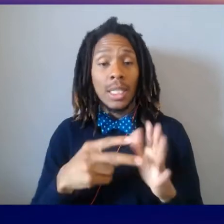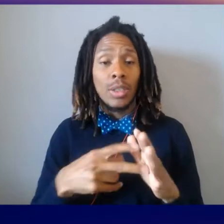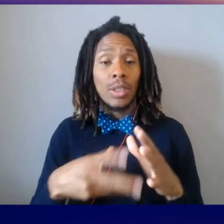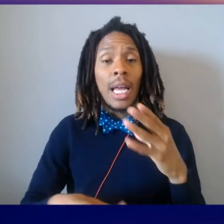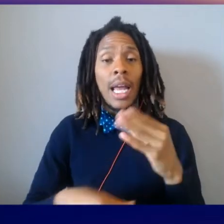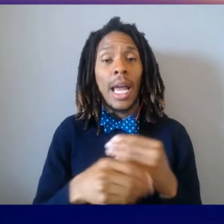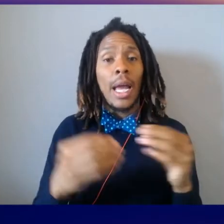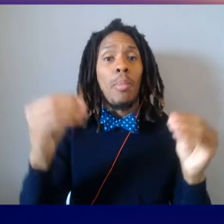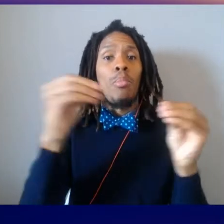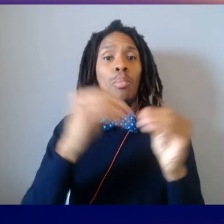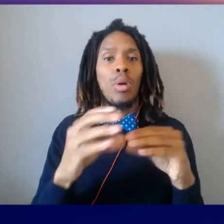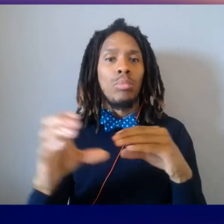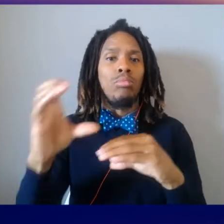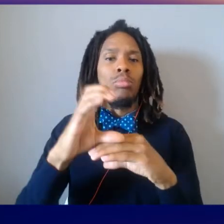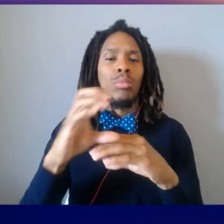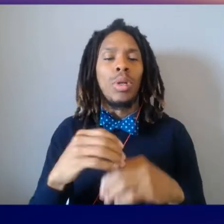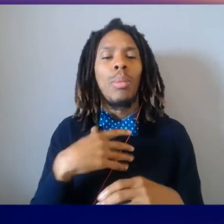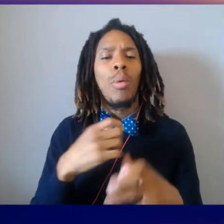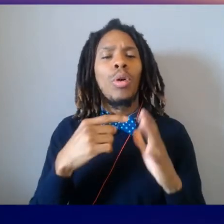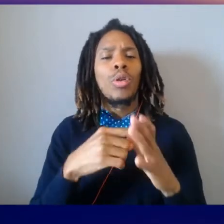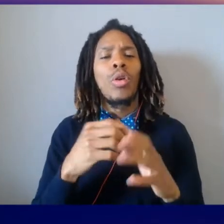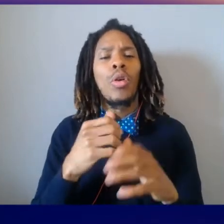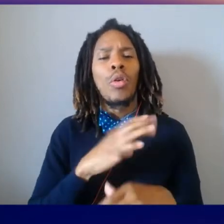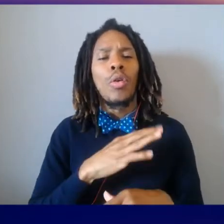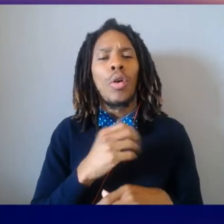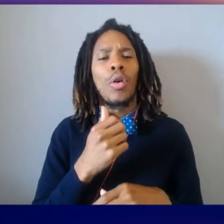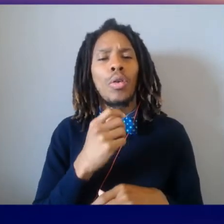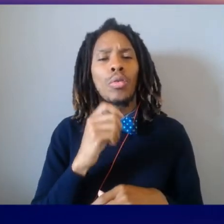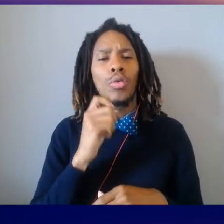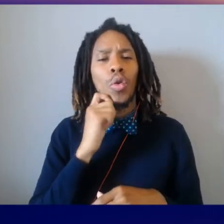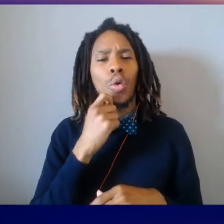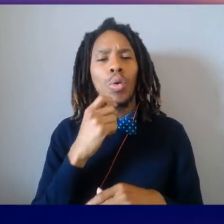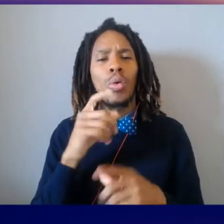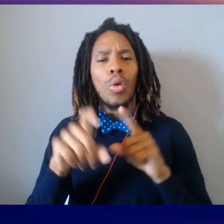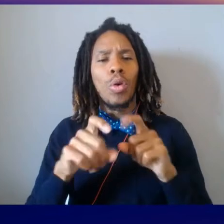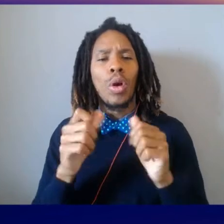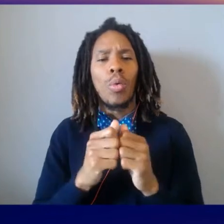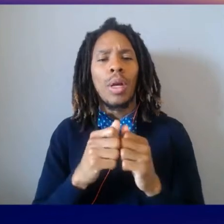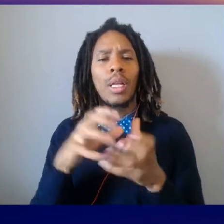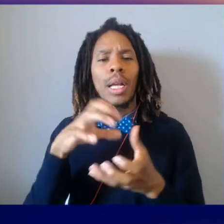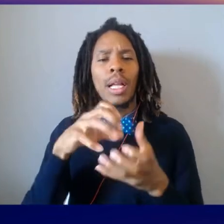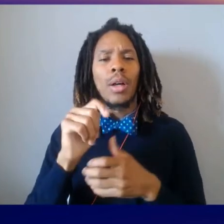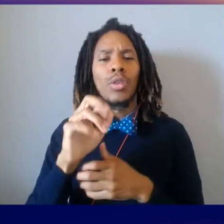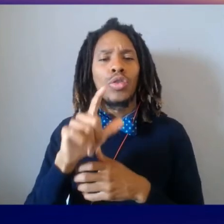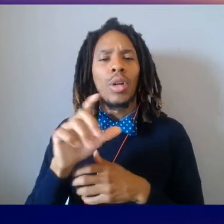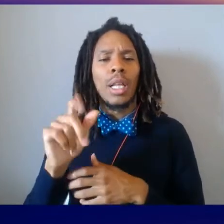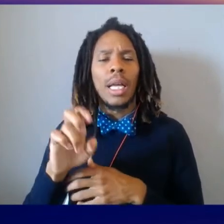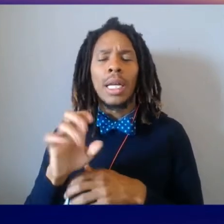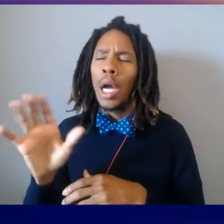But I wanted to show you a few other cool queries that you can do with CloudTrail Lake. So, before we dive into that other query, if I can just enjoy it.